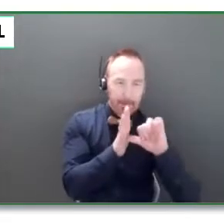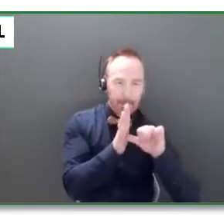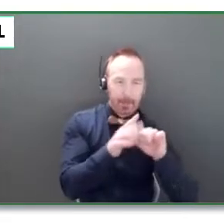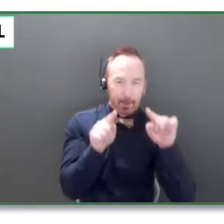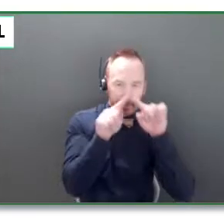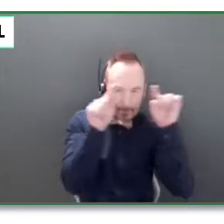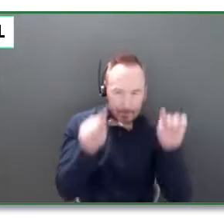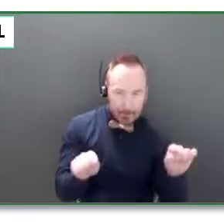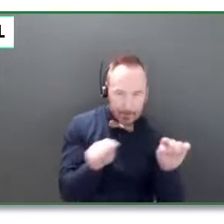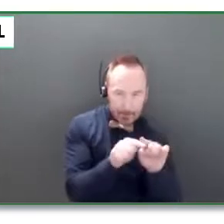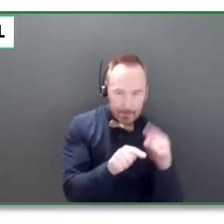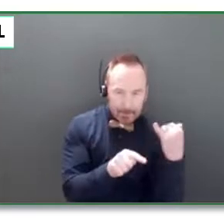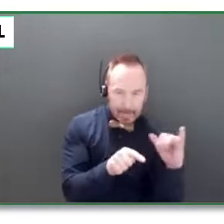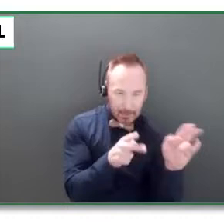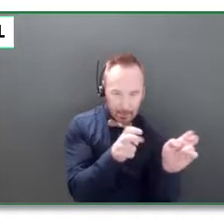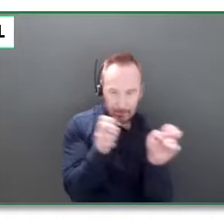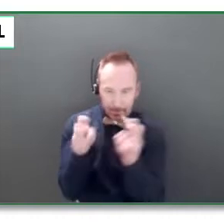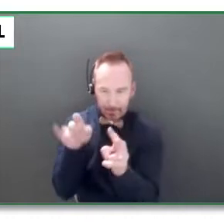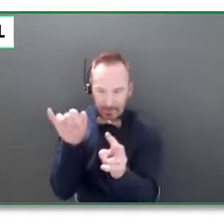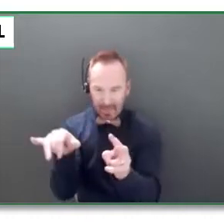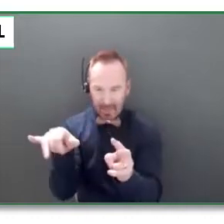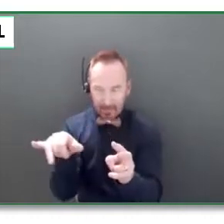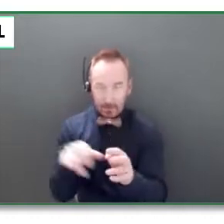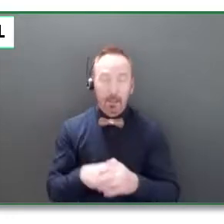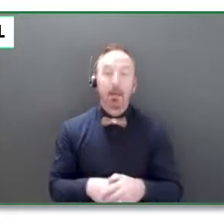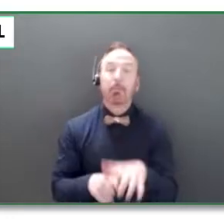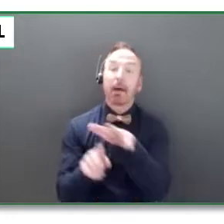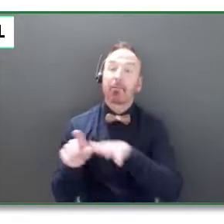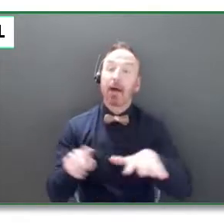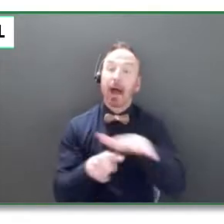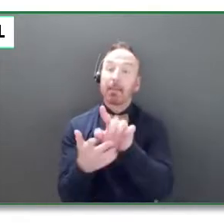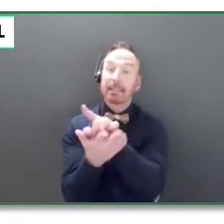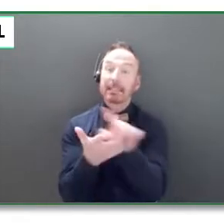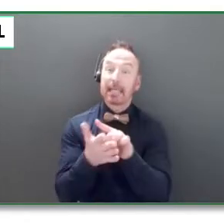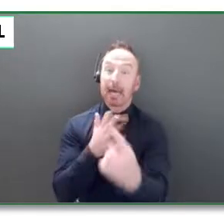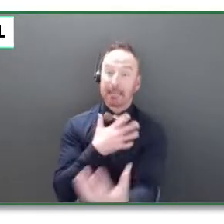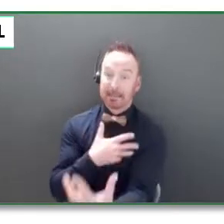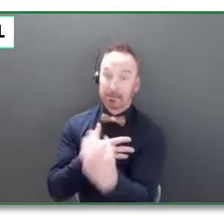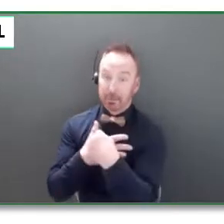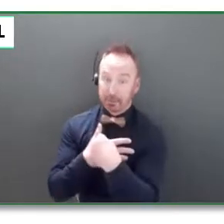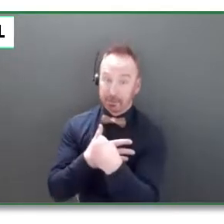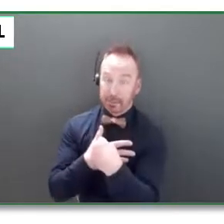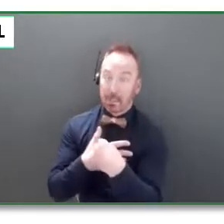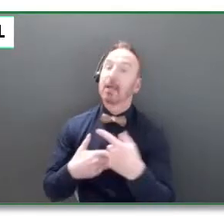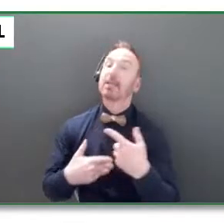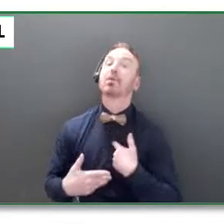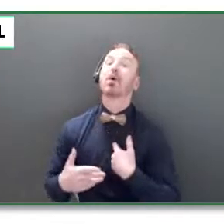environmental design is integration not segregation.